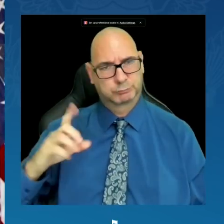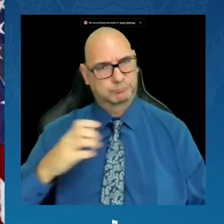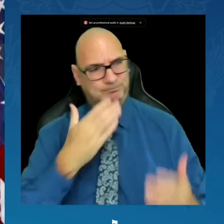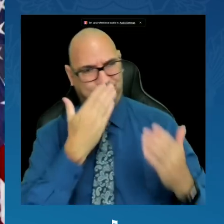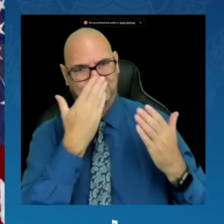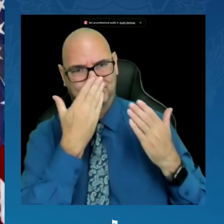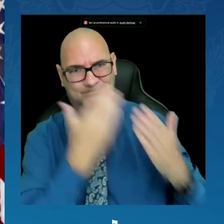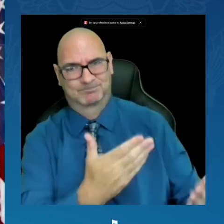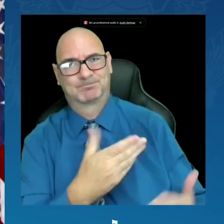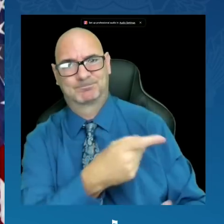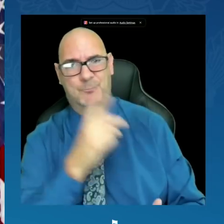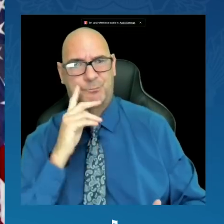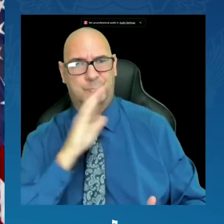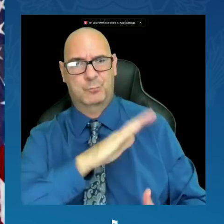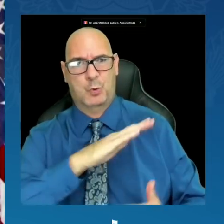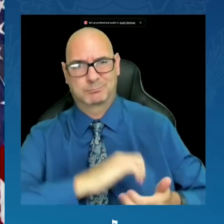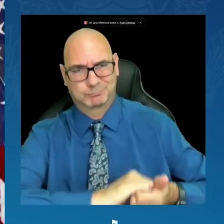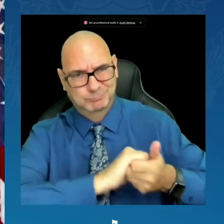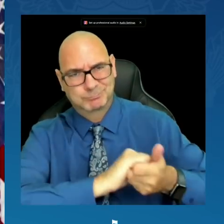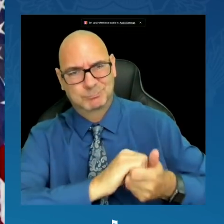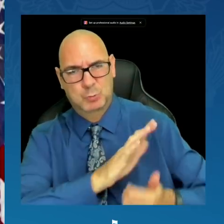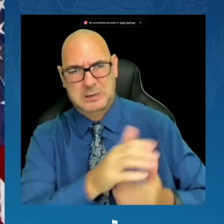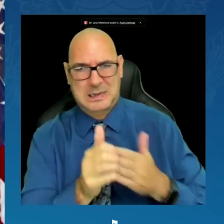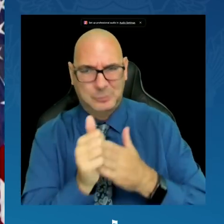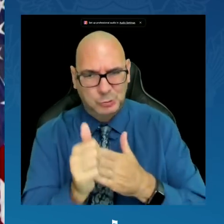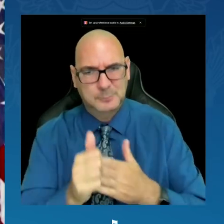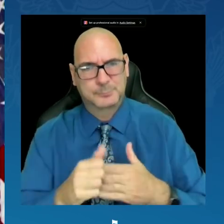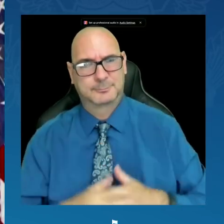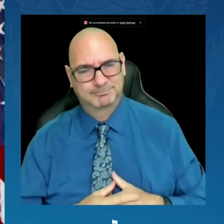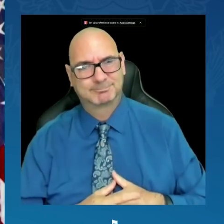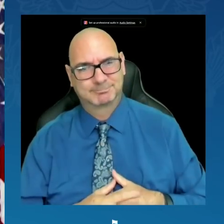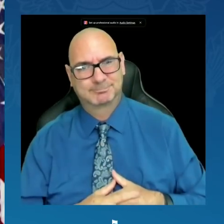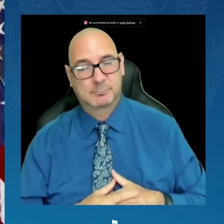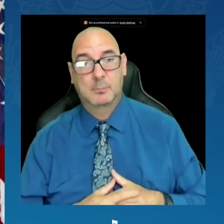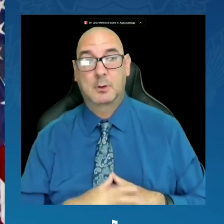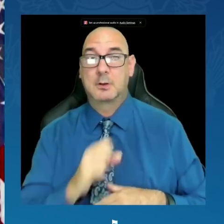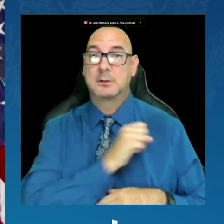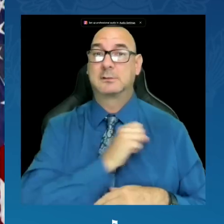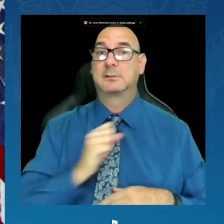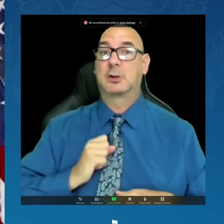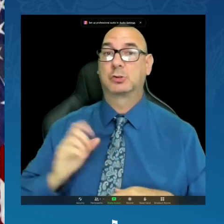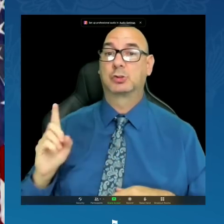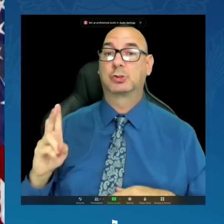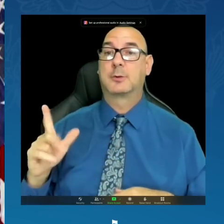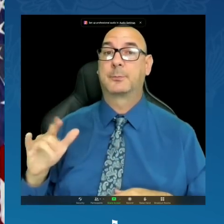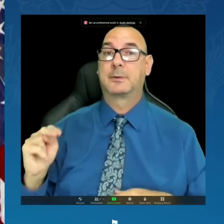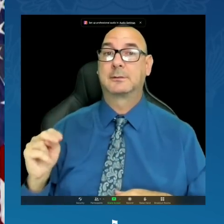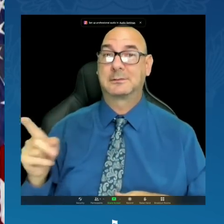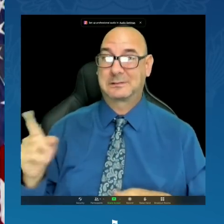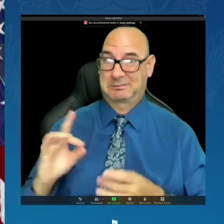So, as Senator Durbin mentioned, we traveled here today. In fact, they both joined me, along with the Secretary,